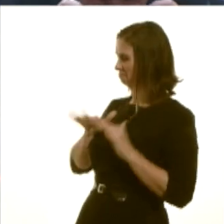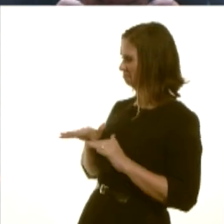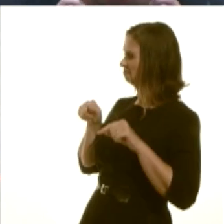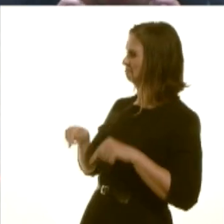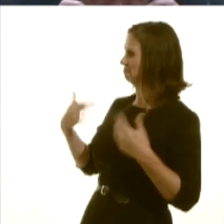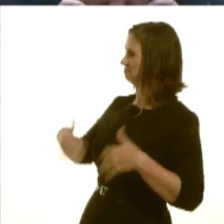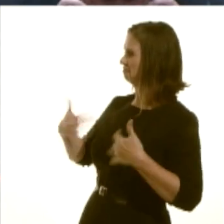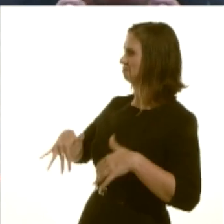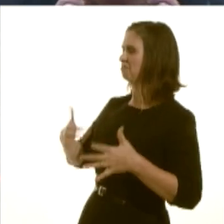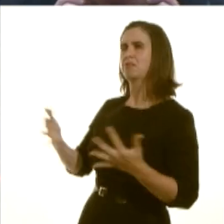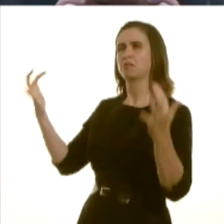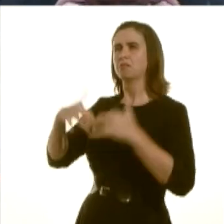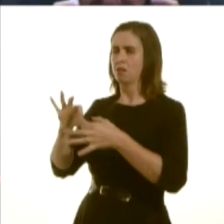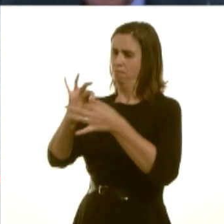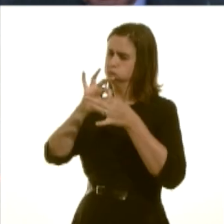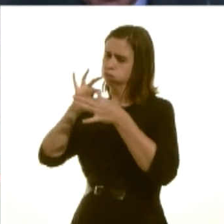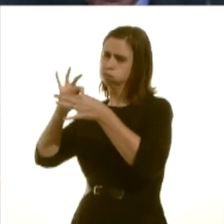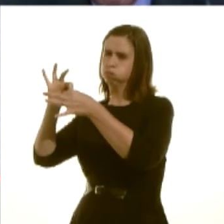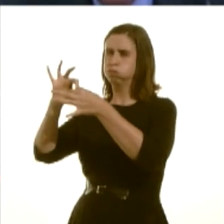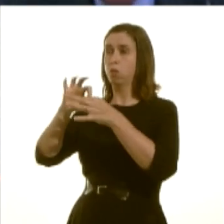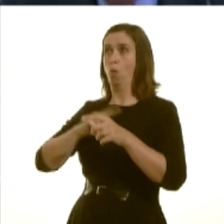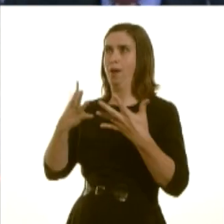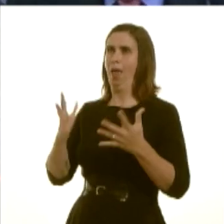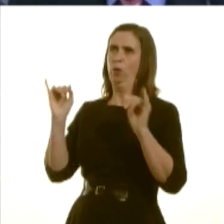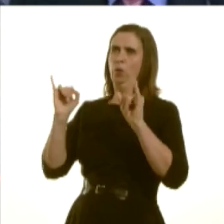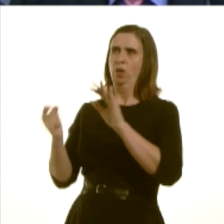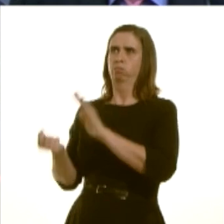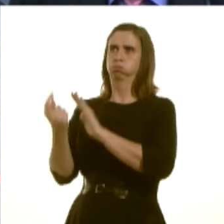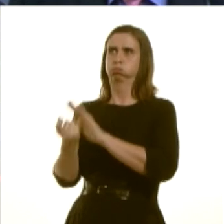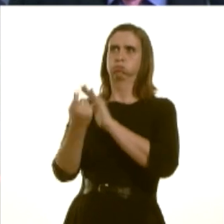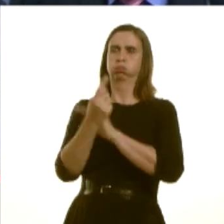display of solidarity, in the face of many trials and tribulations across the world.